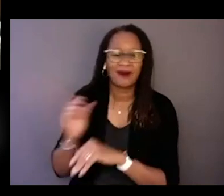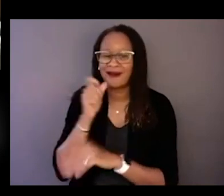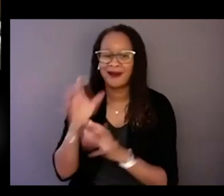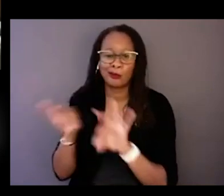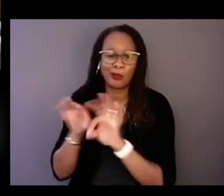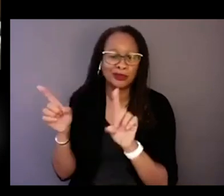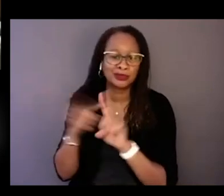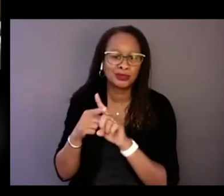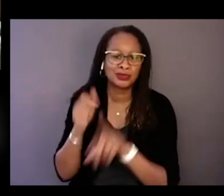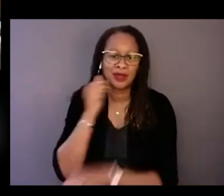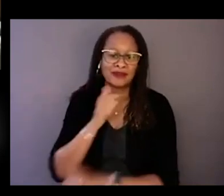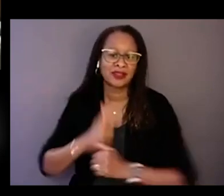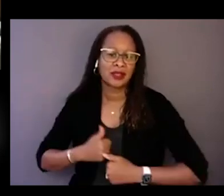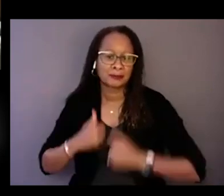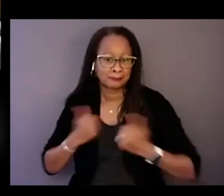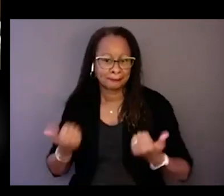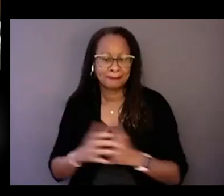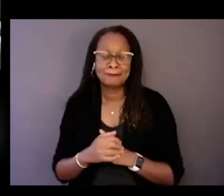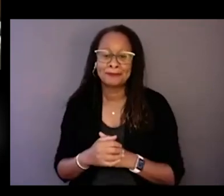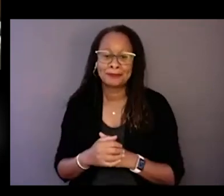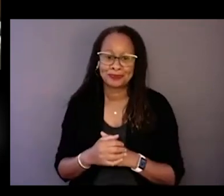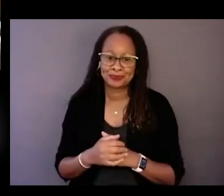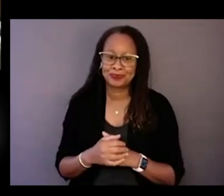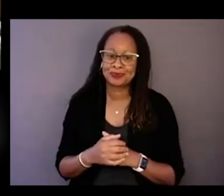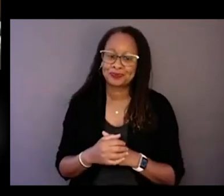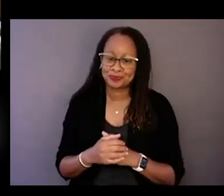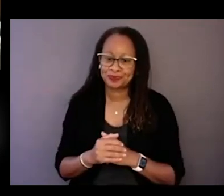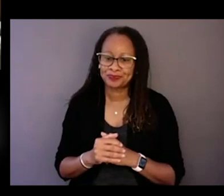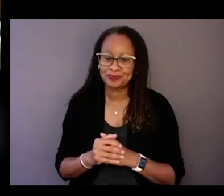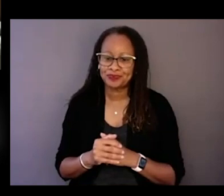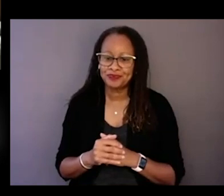or not so much largely irrelevant, but trifling.